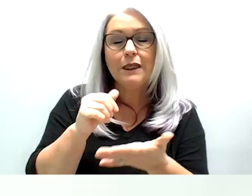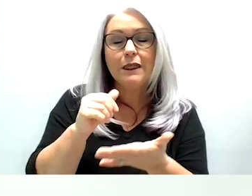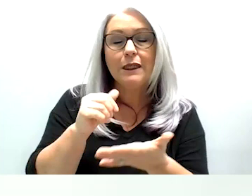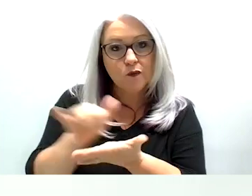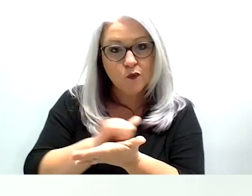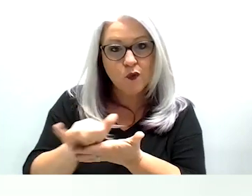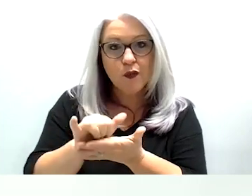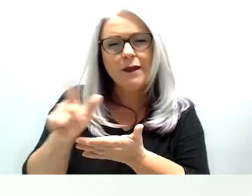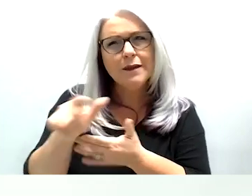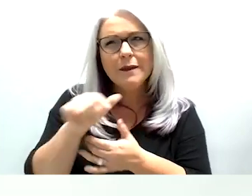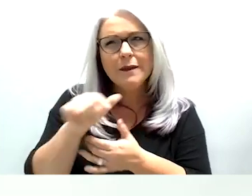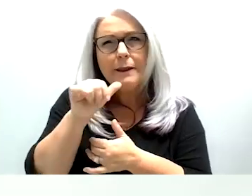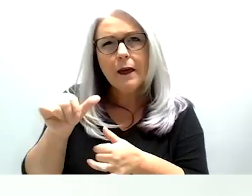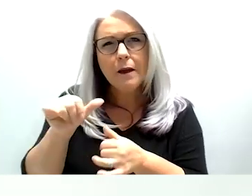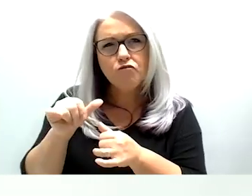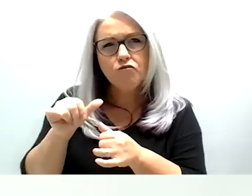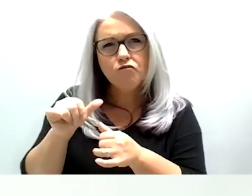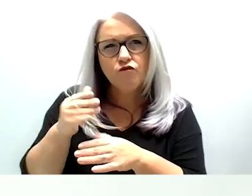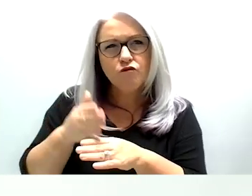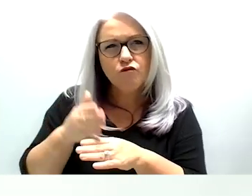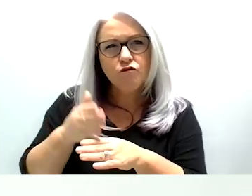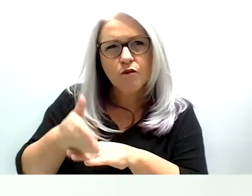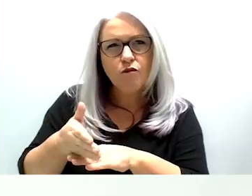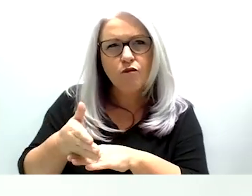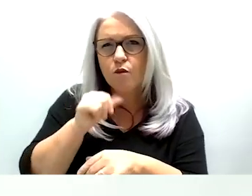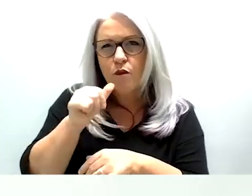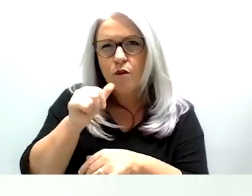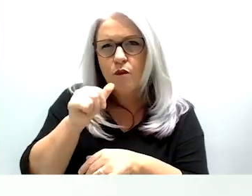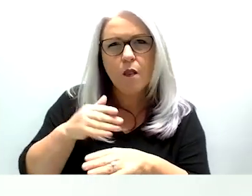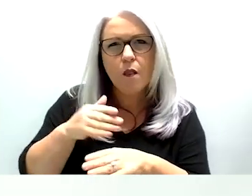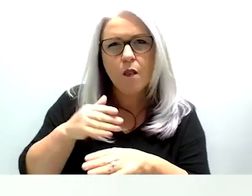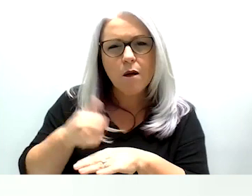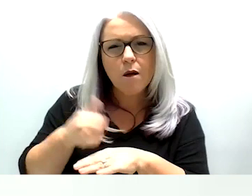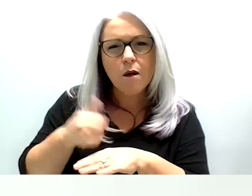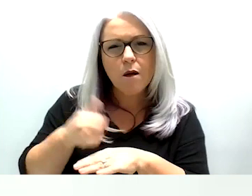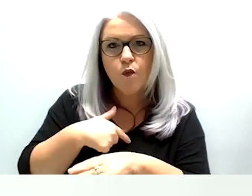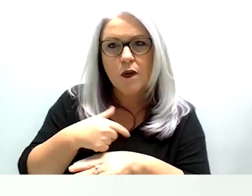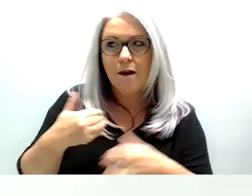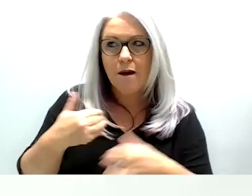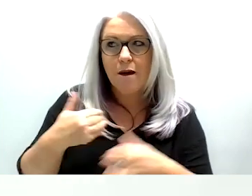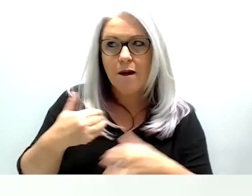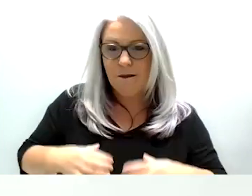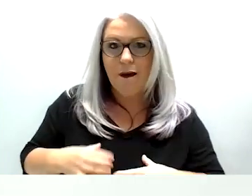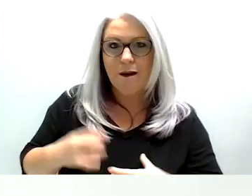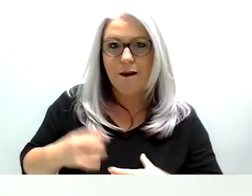COVID-19 pandemic started we started to see clients coming to us and asking if long COVID